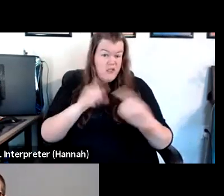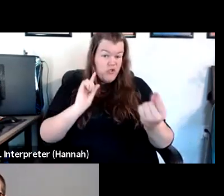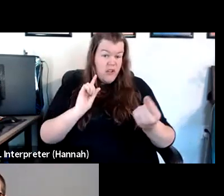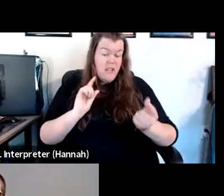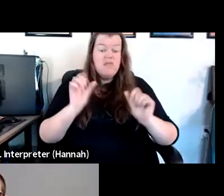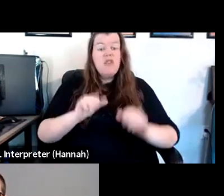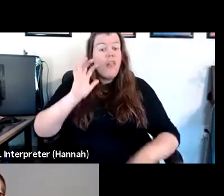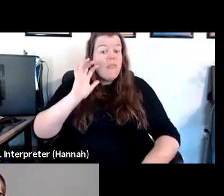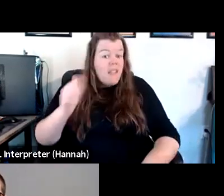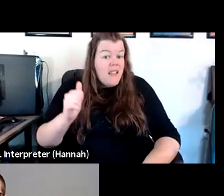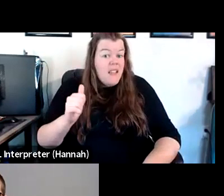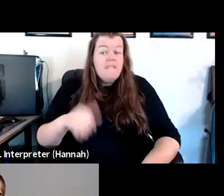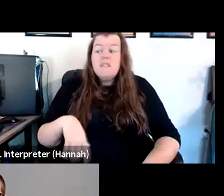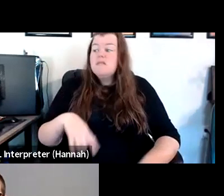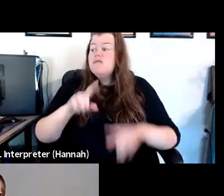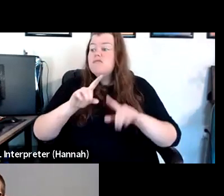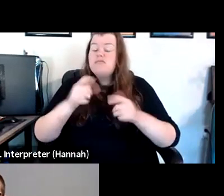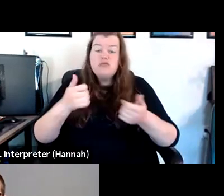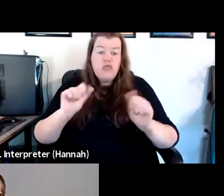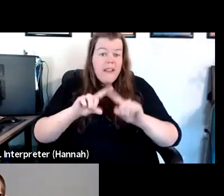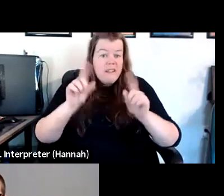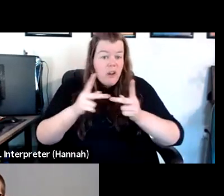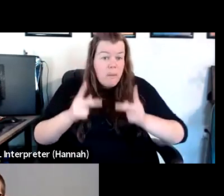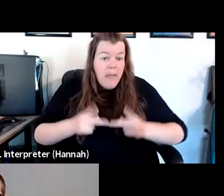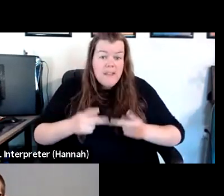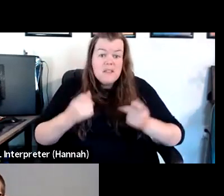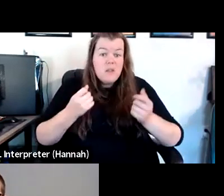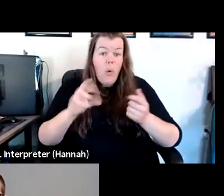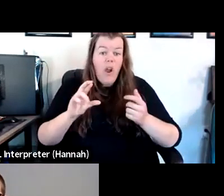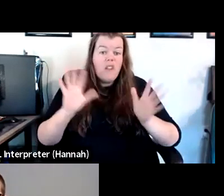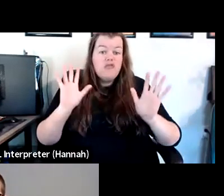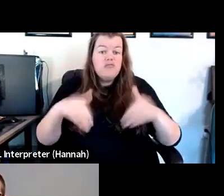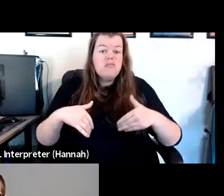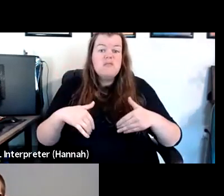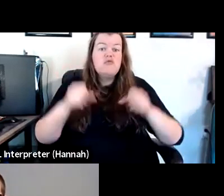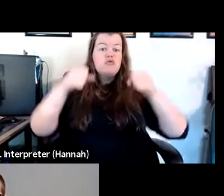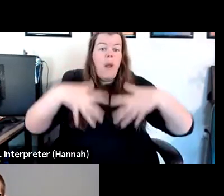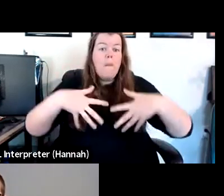maybe try a different lot, or just scrap the whole thing and keep my old ride. Even though